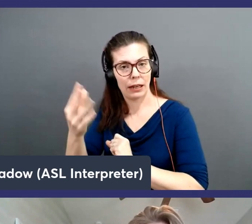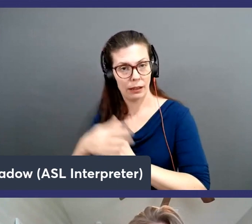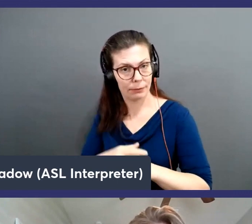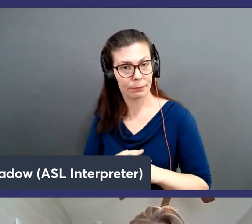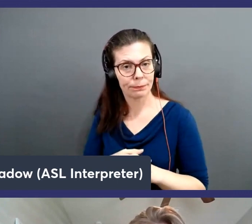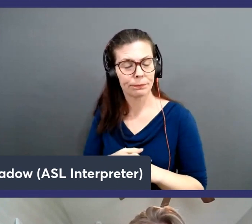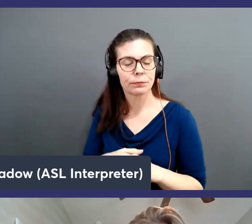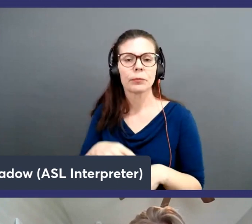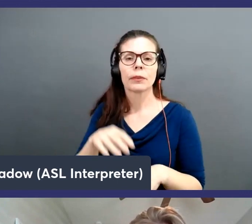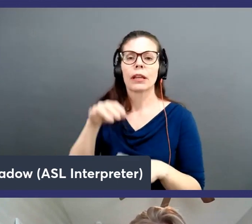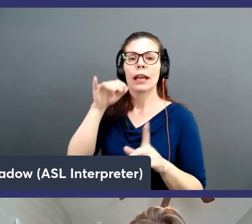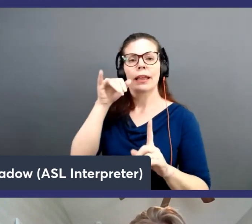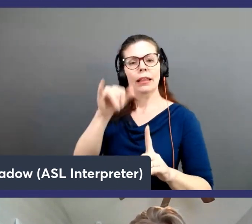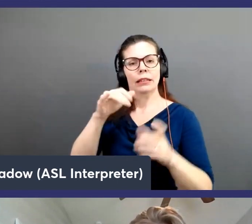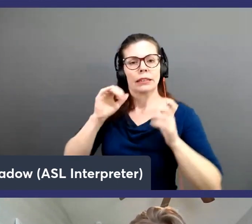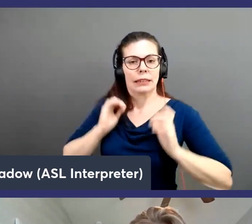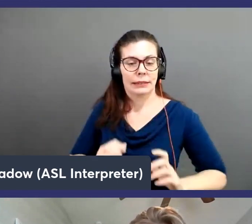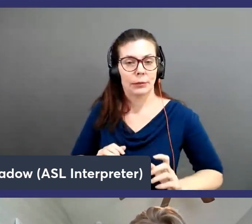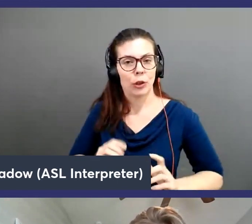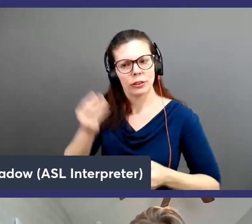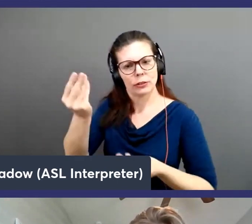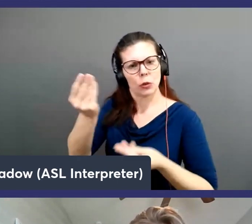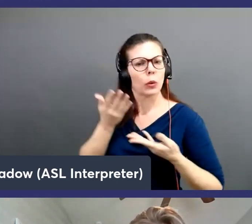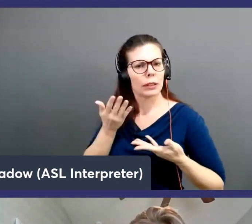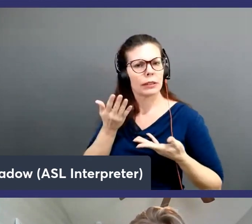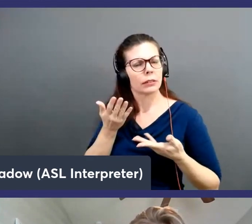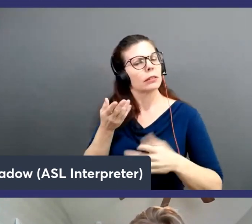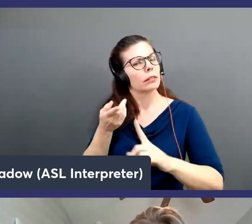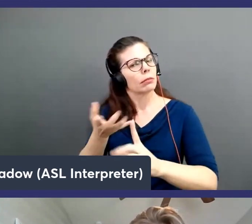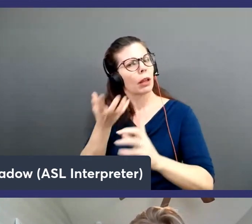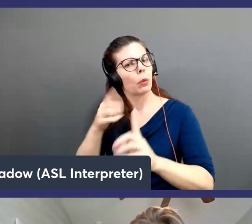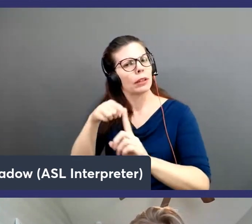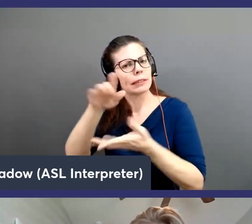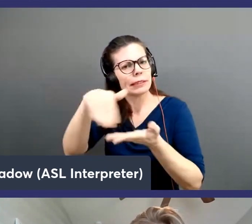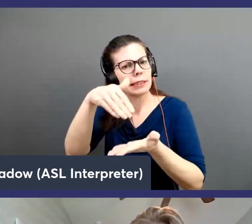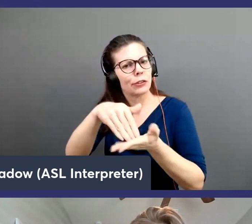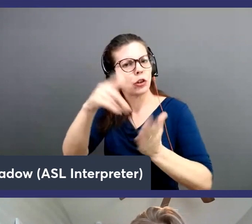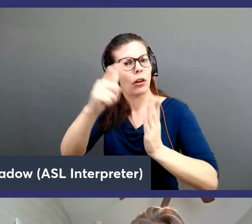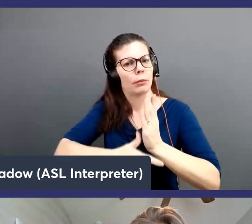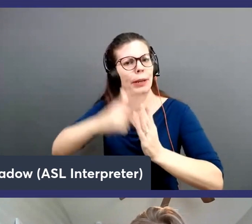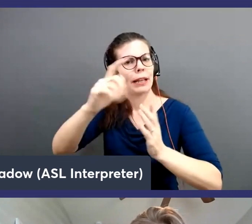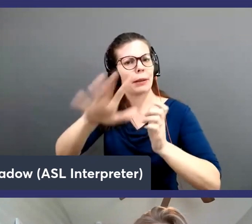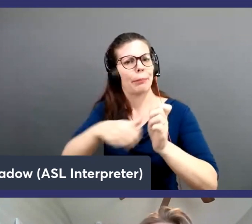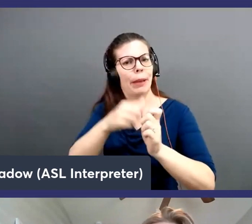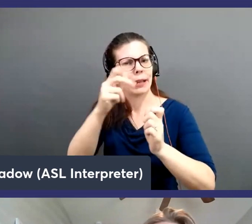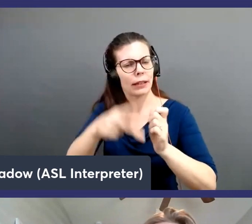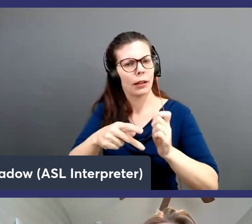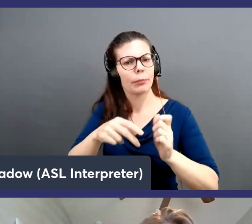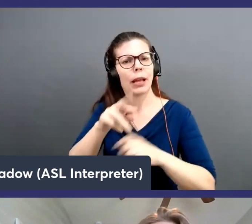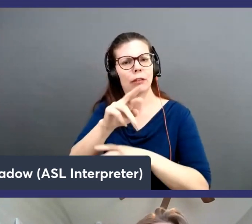This customer told us that they want to centrally automate backup and restore of their application data